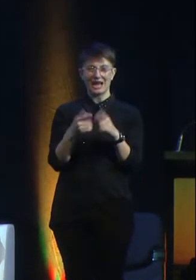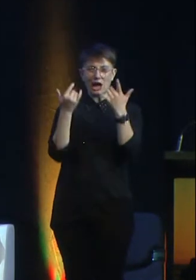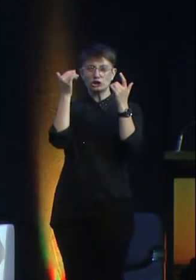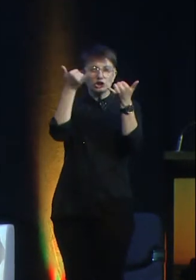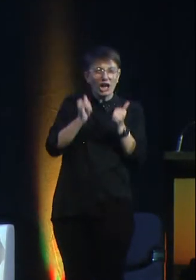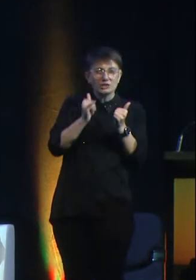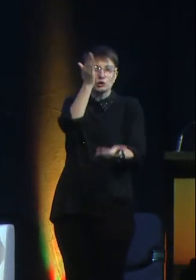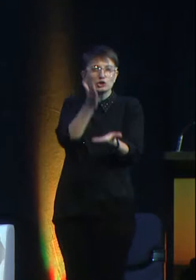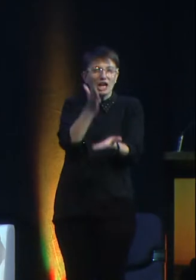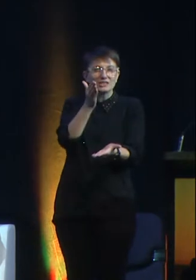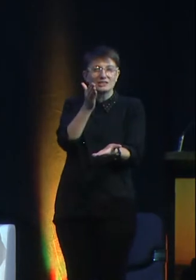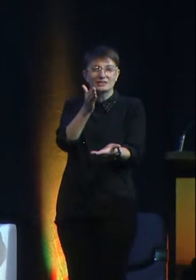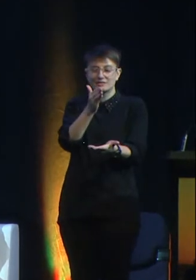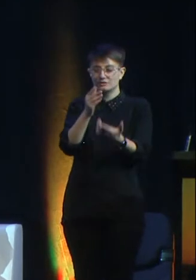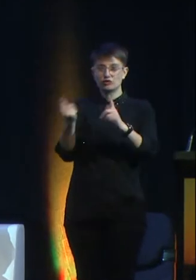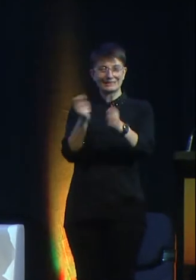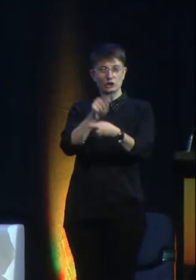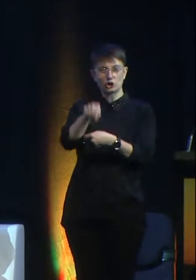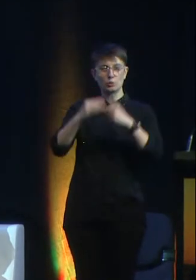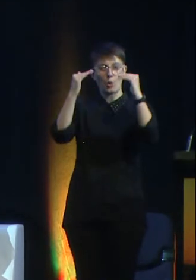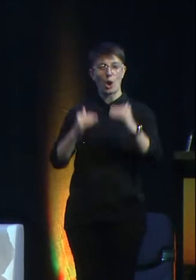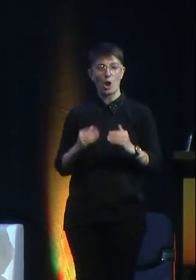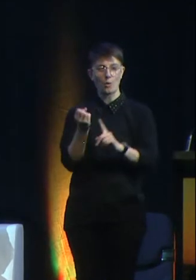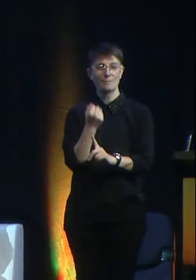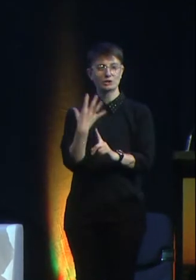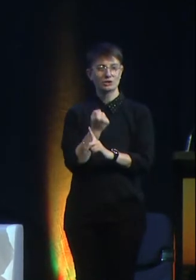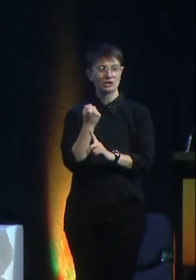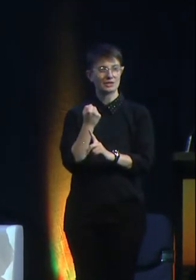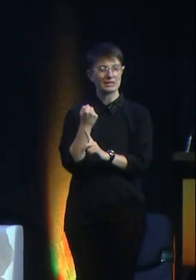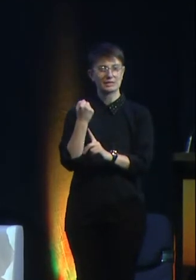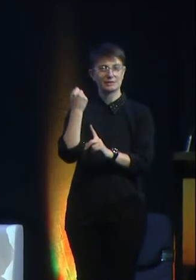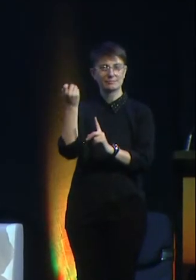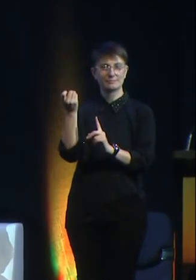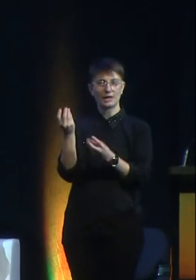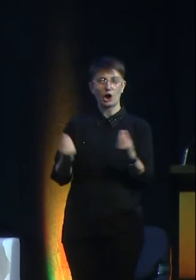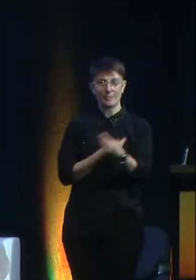emissions economy. Too often working people, their whanau, their communities, have borne